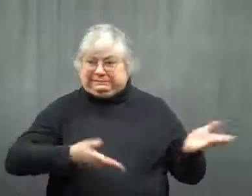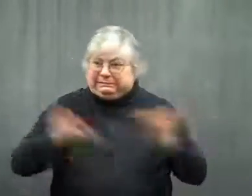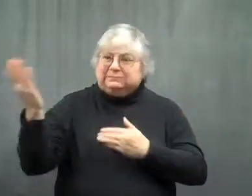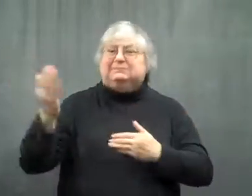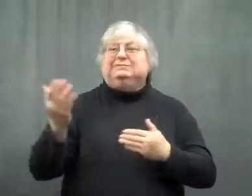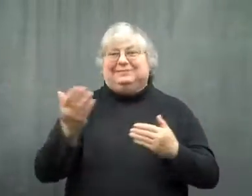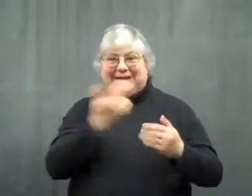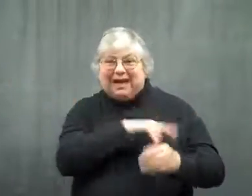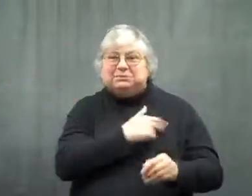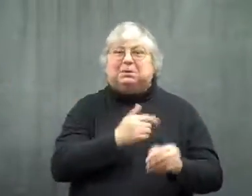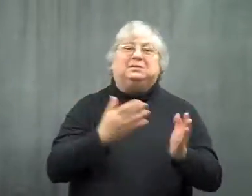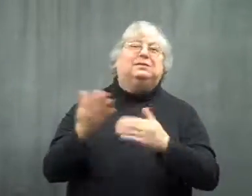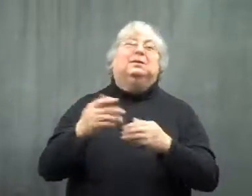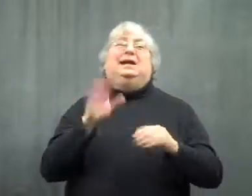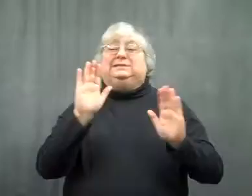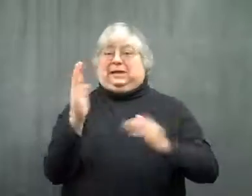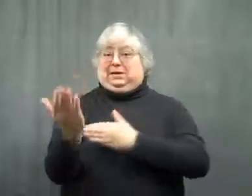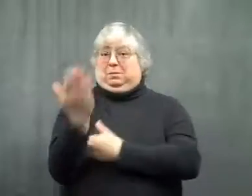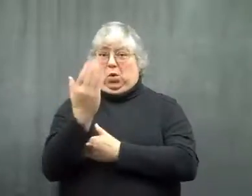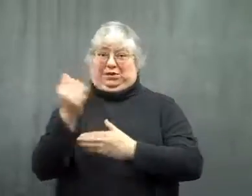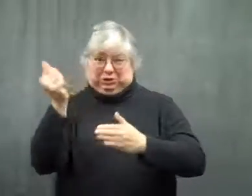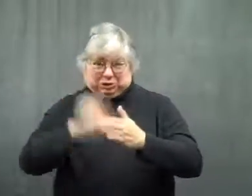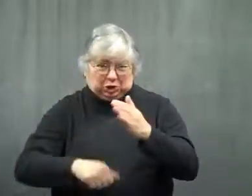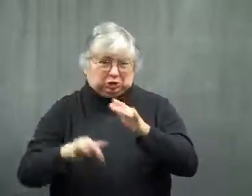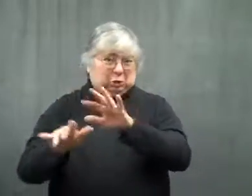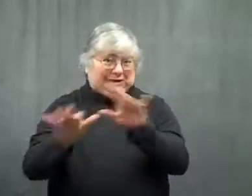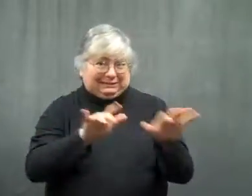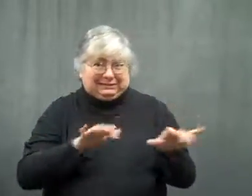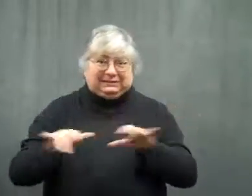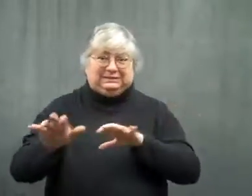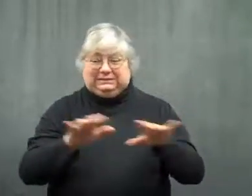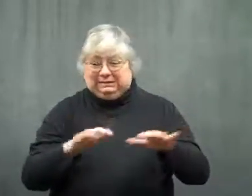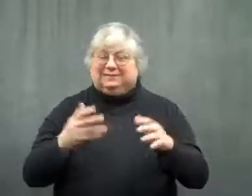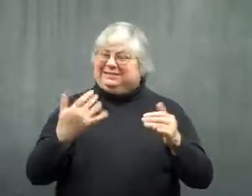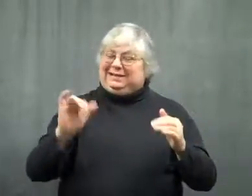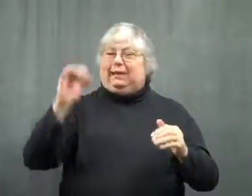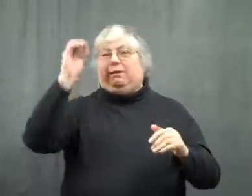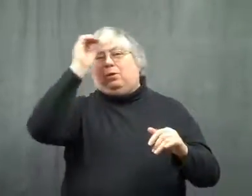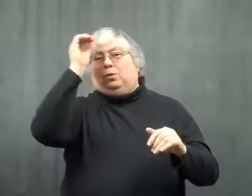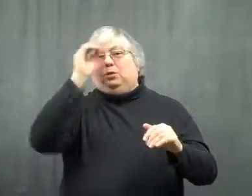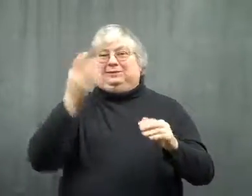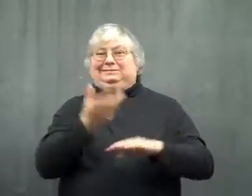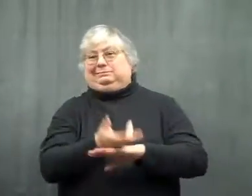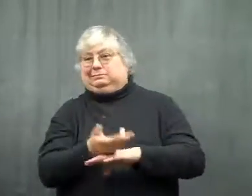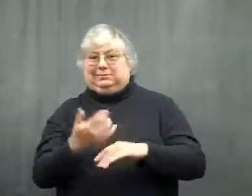She was rushed to the hospital and had surgery Sunday morning. She was still unconscious.